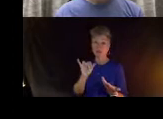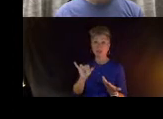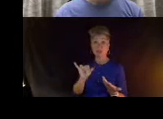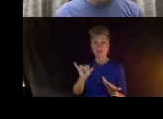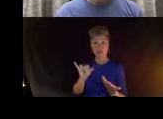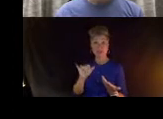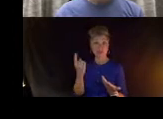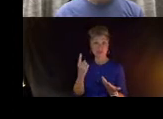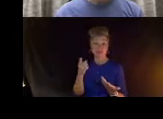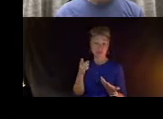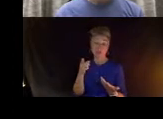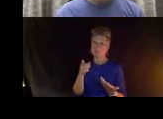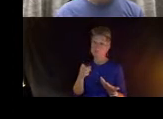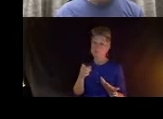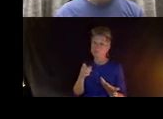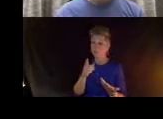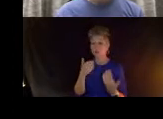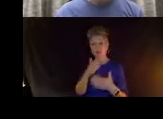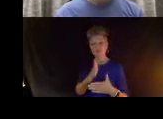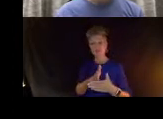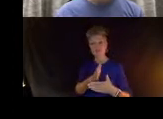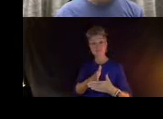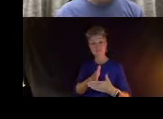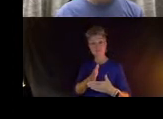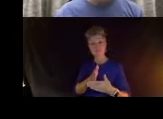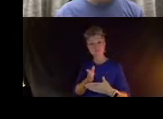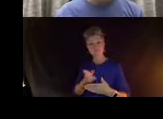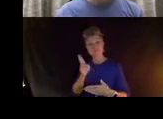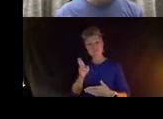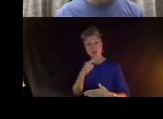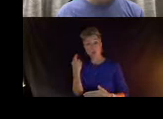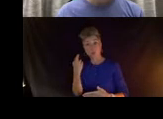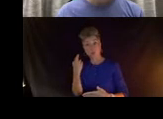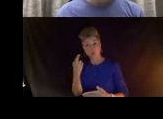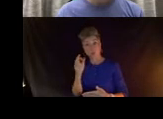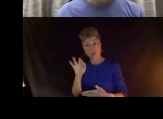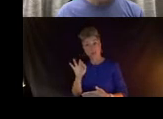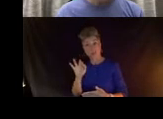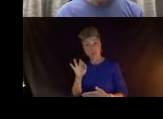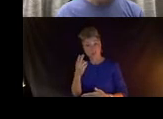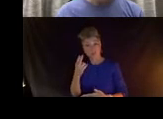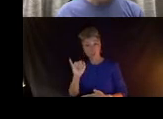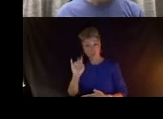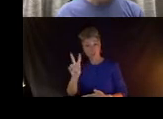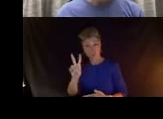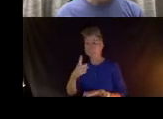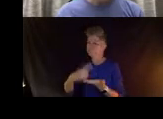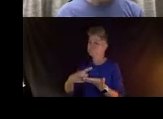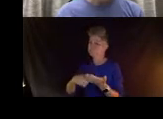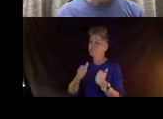what we would consider moderate high risk of acquiring HIV have a conversation with your provider about whether or not PrEP makes sense for you.